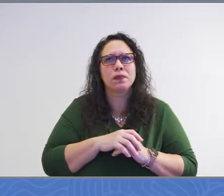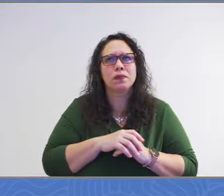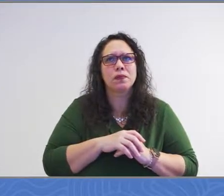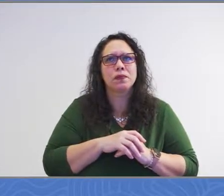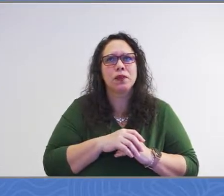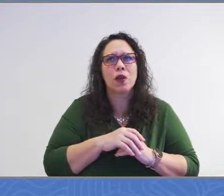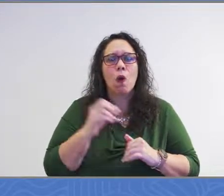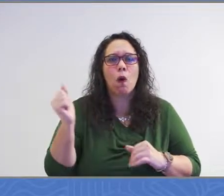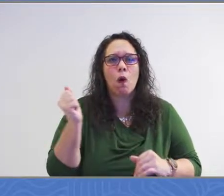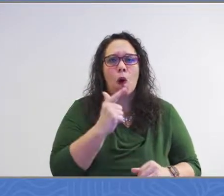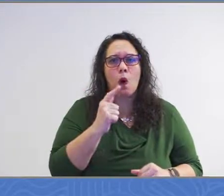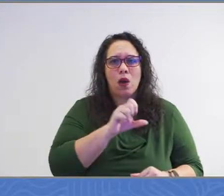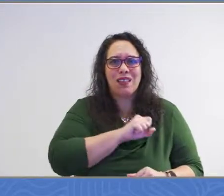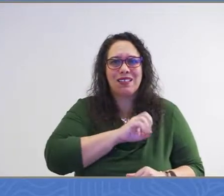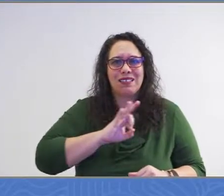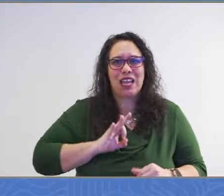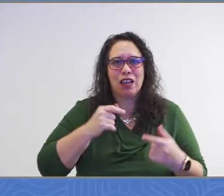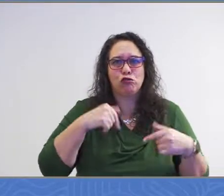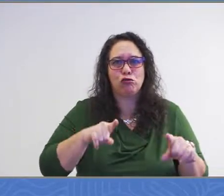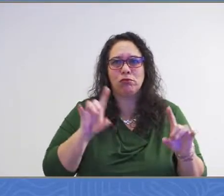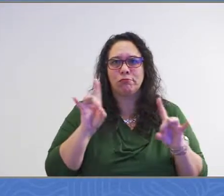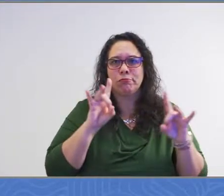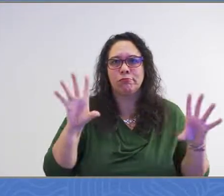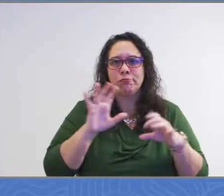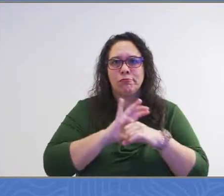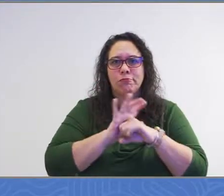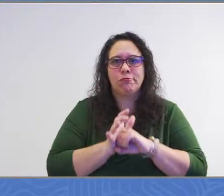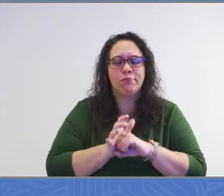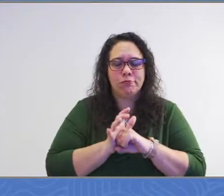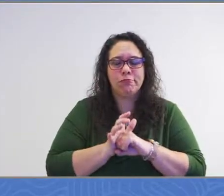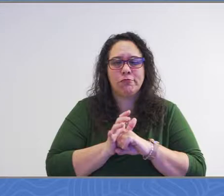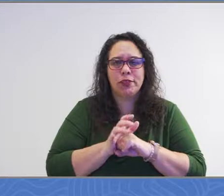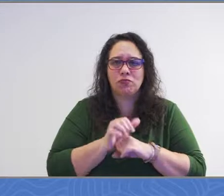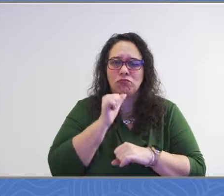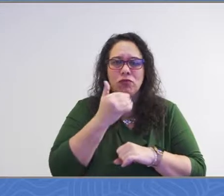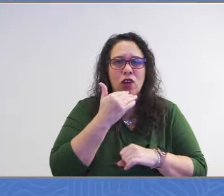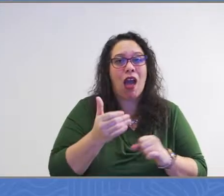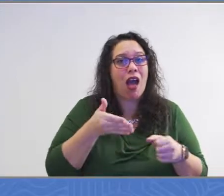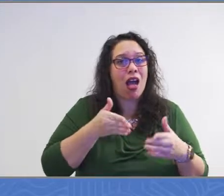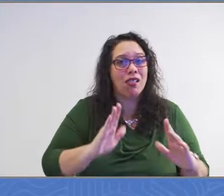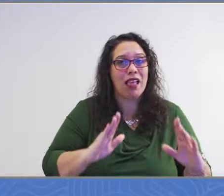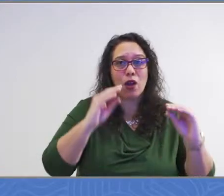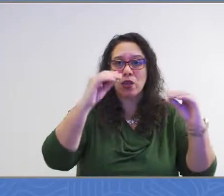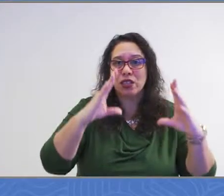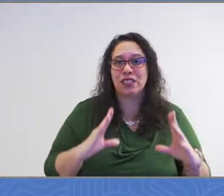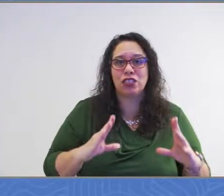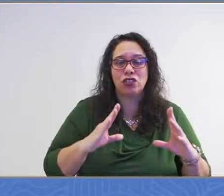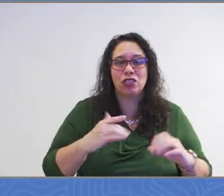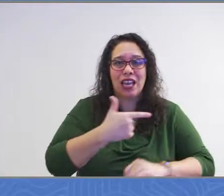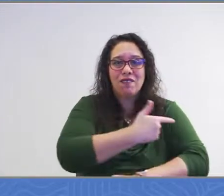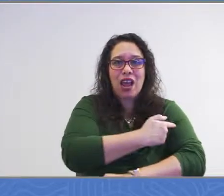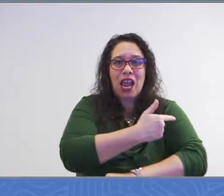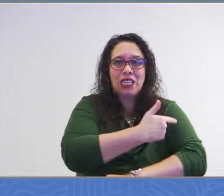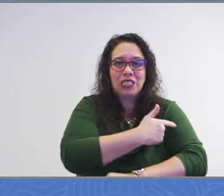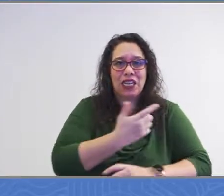during this terrifying pandemic, allow the teachers the opportunity to get vaccinated both vaccines before reopening.